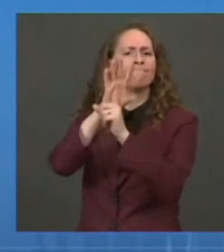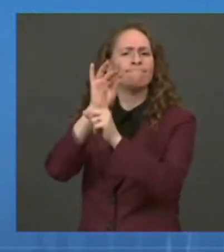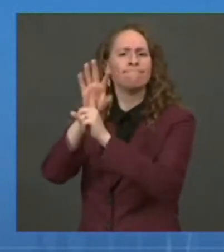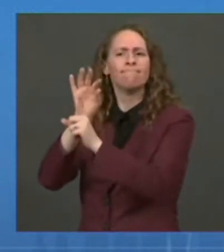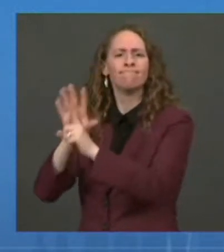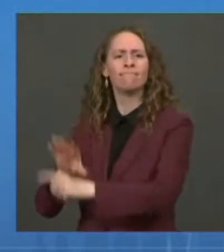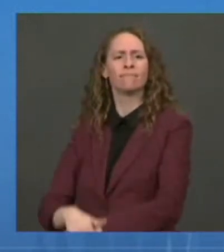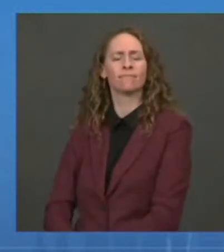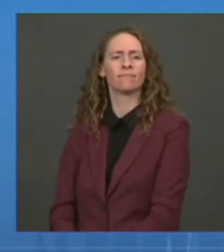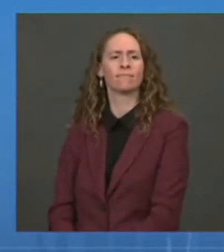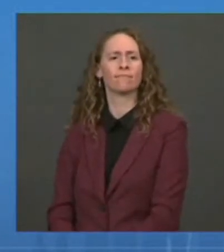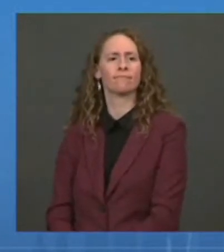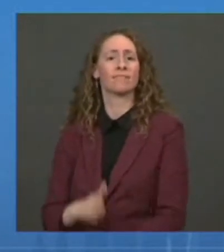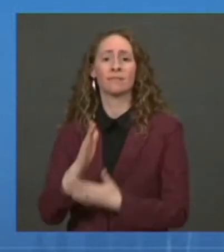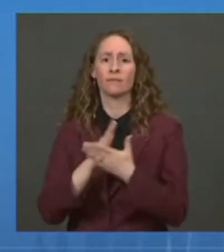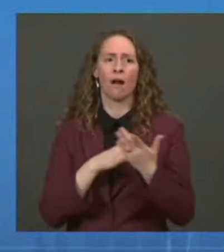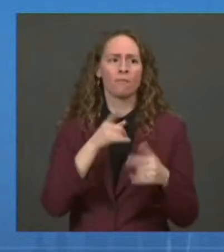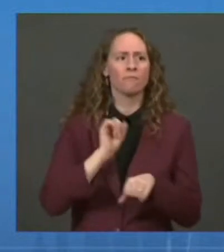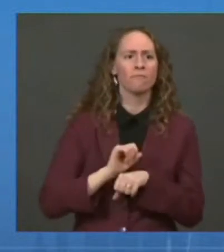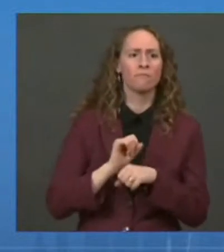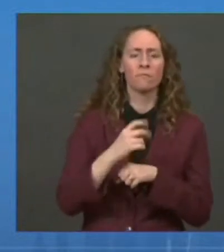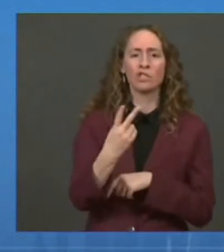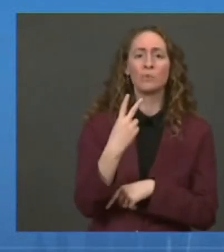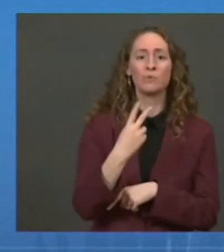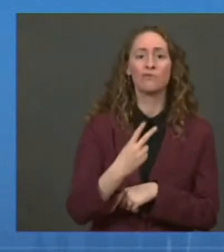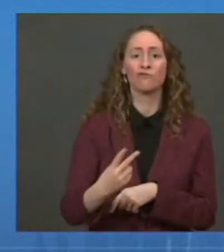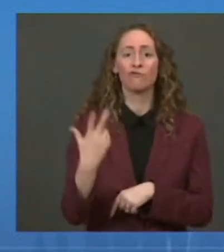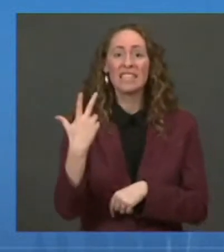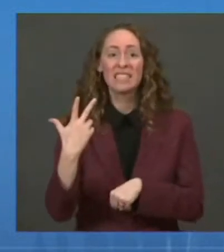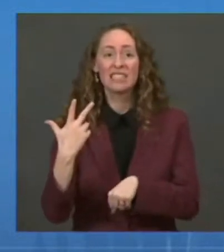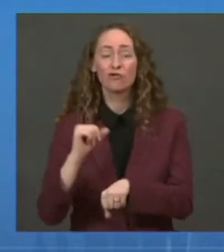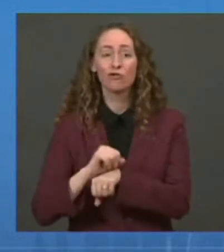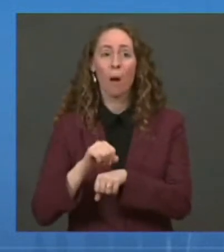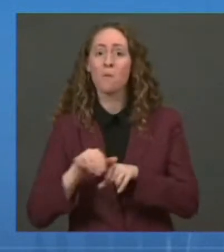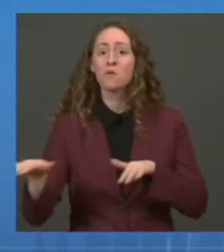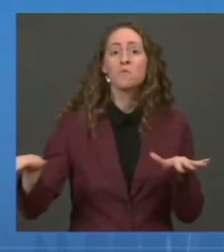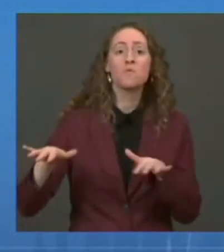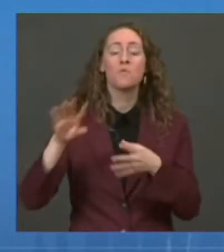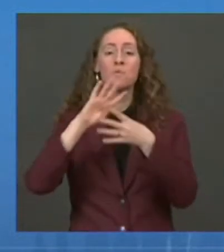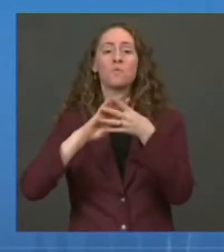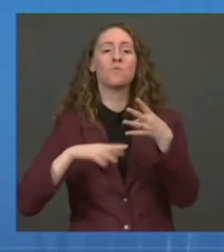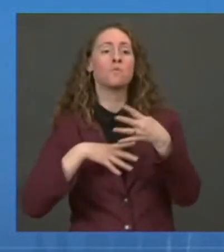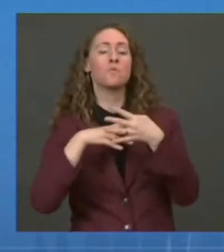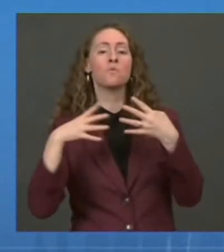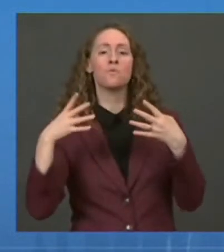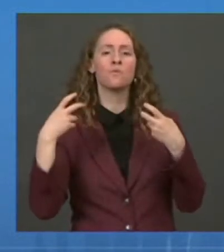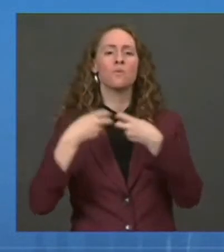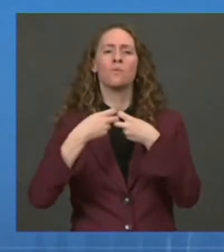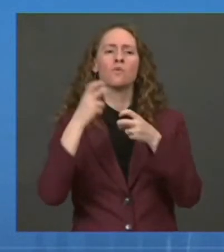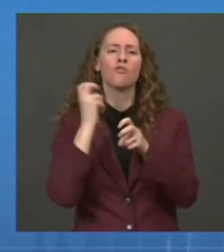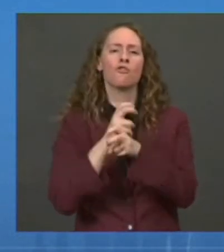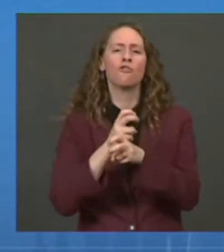PEOPLE WORKING TWO OR THREE JOBS WHO HAVEN'T GOTTEN TIME TO GET BOOSTED AND THAT'S WHY WE